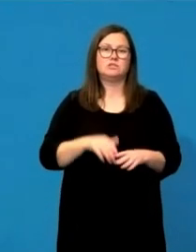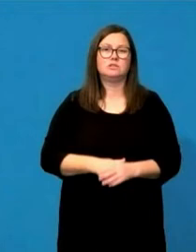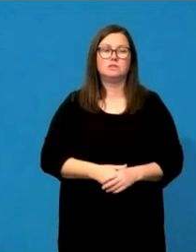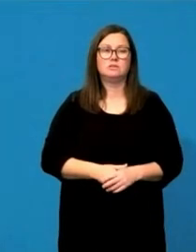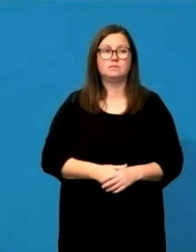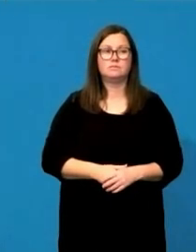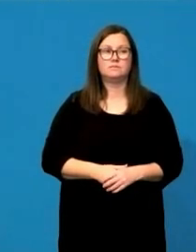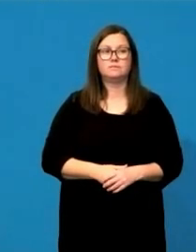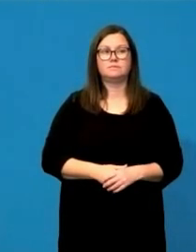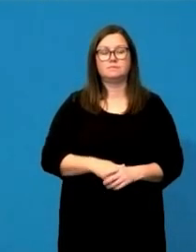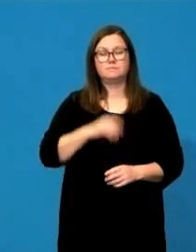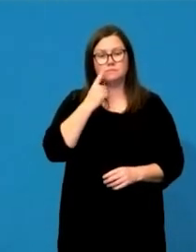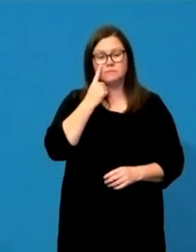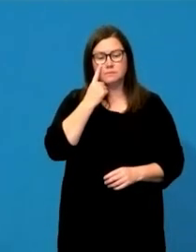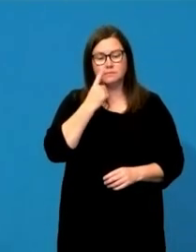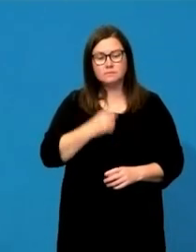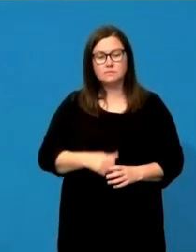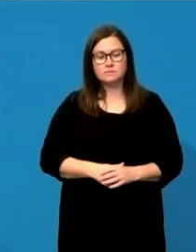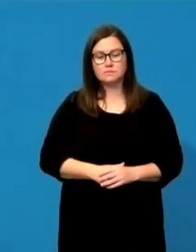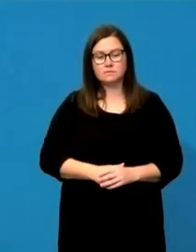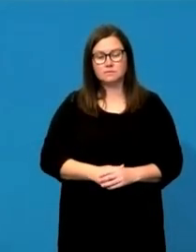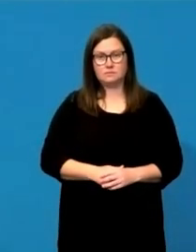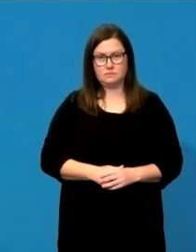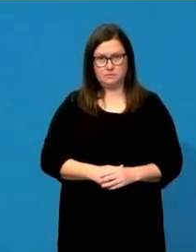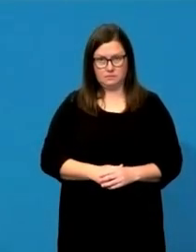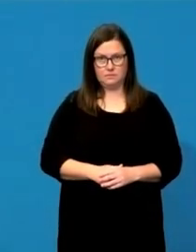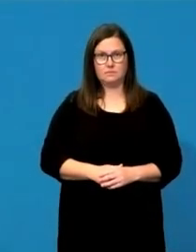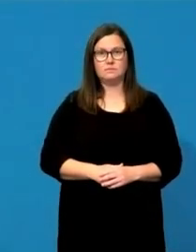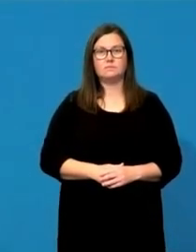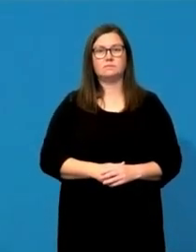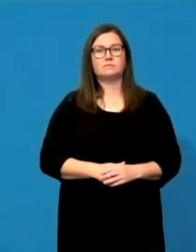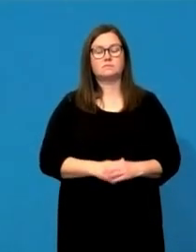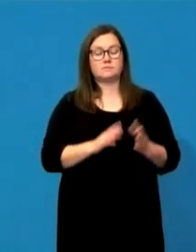Ms Carter, Dr Rice, thank you very much for the statement that you have jointly prepared,